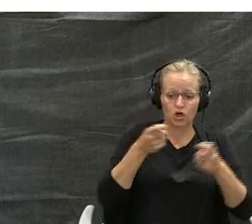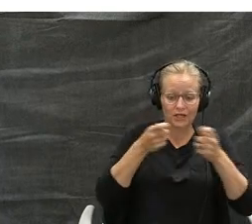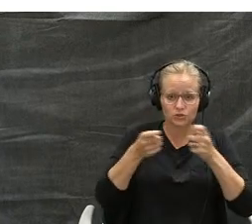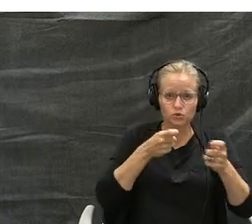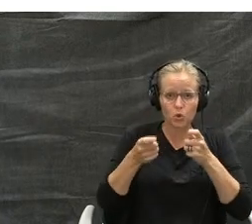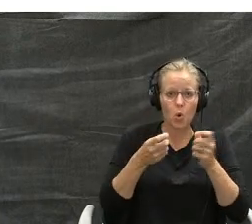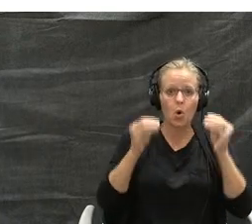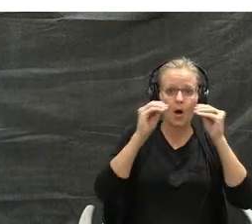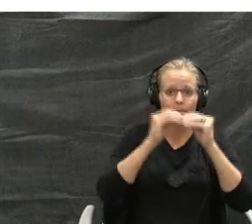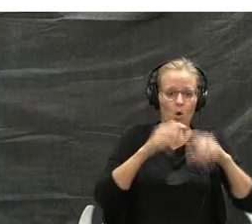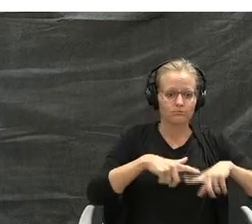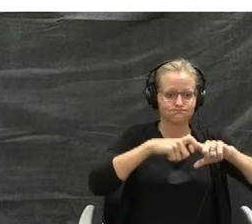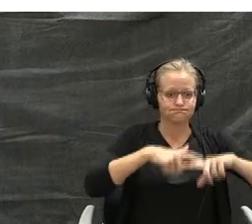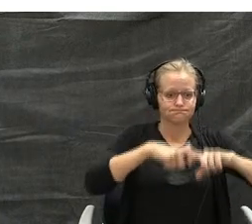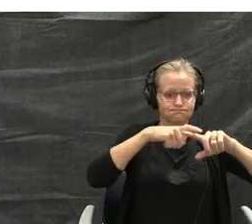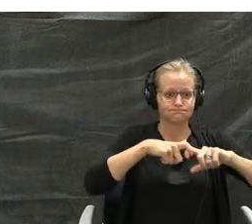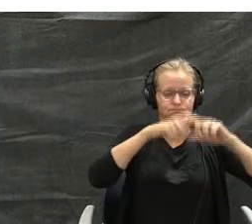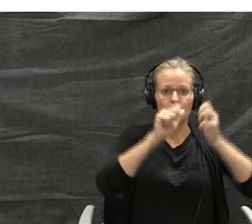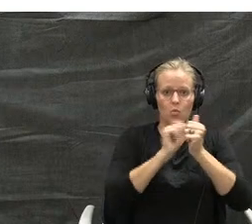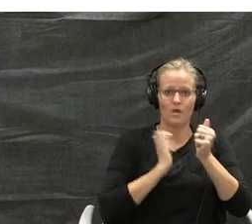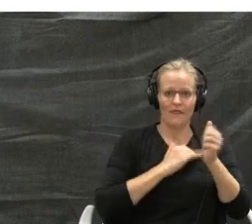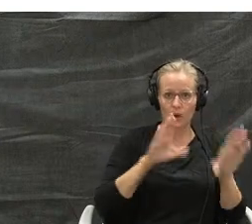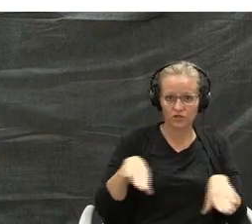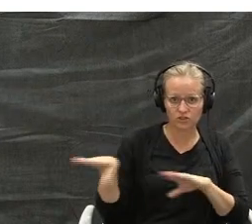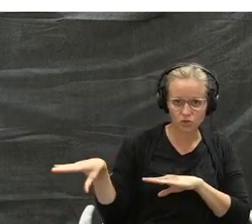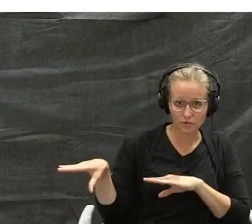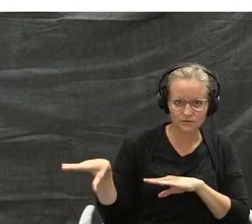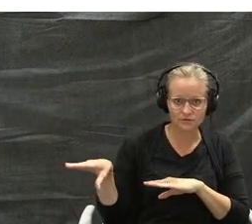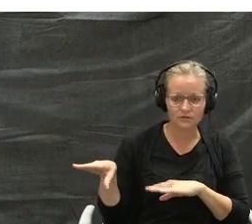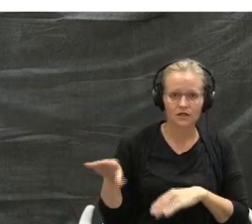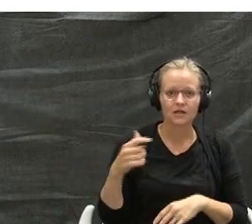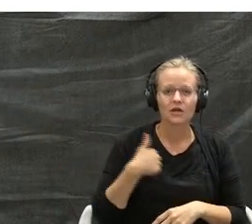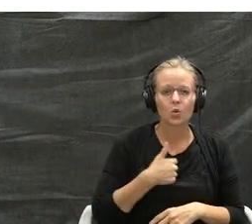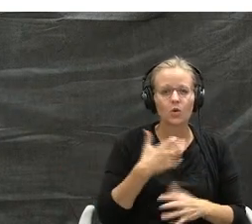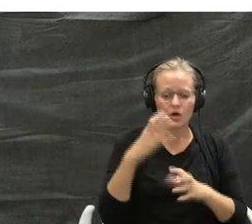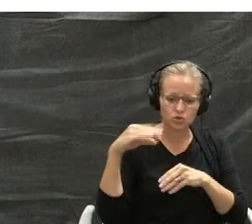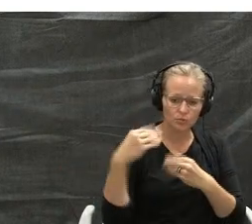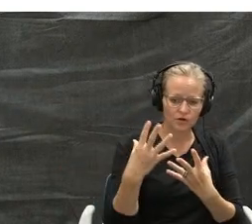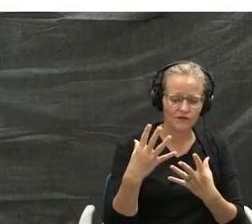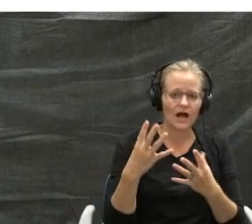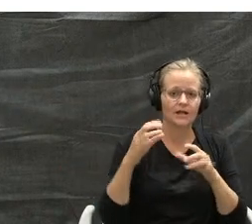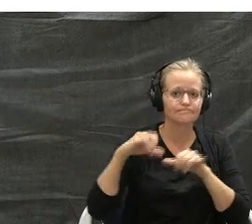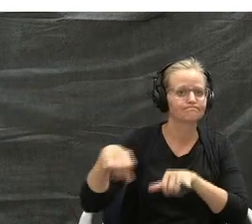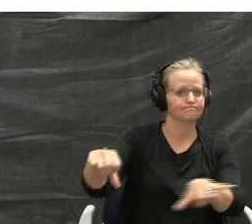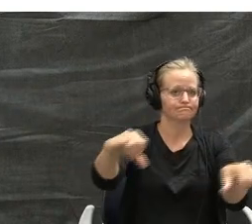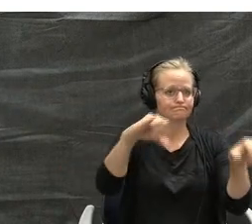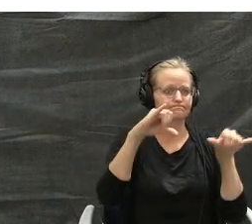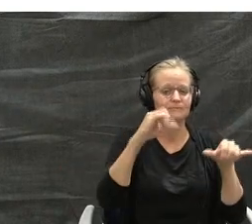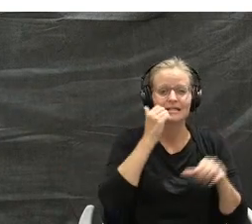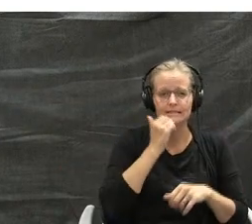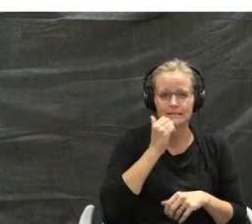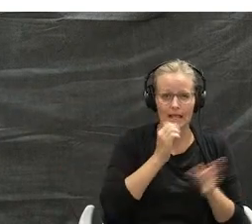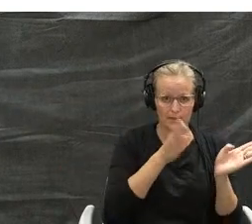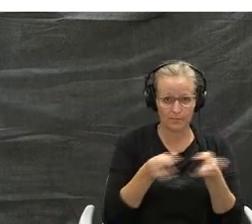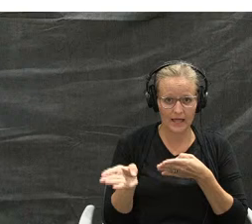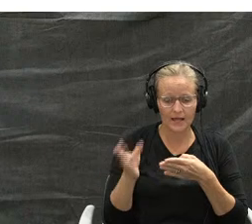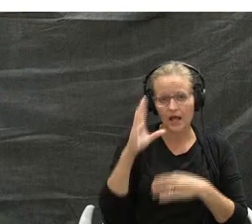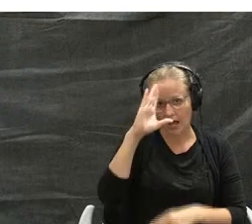children's daily schedules and learning by providing them with a constant known daily plan. I know that Minne Tonka is committed to providing the